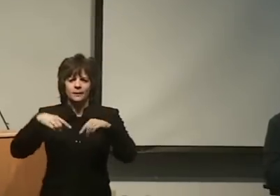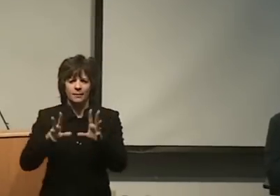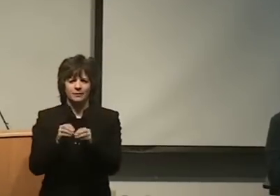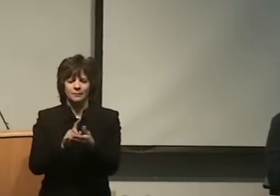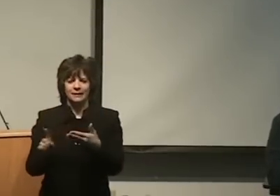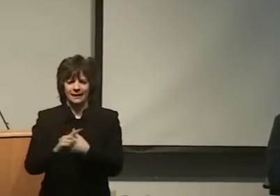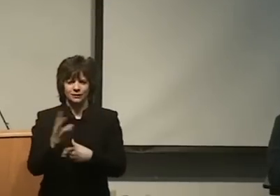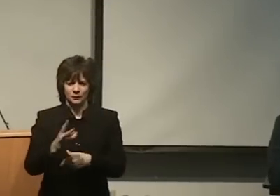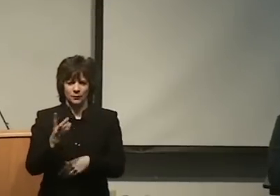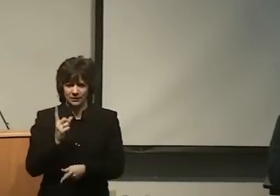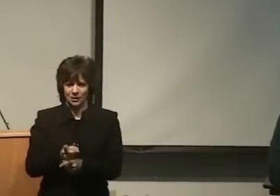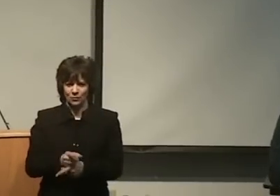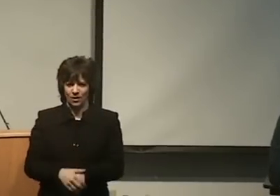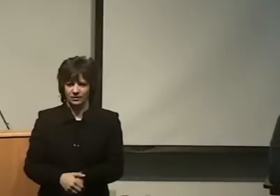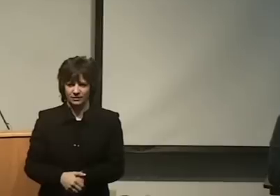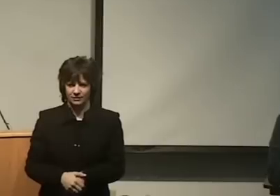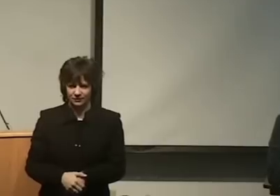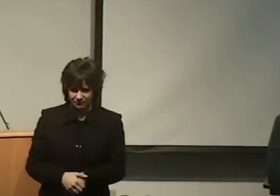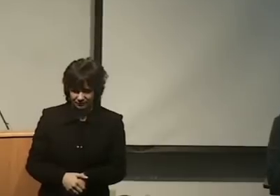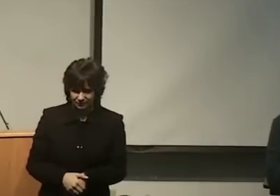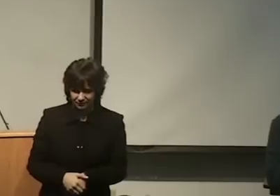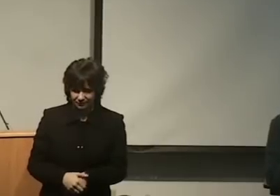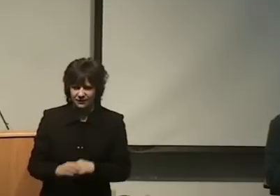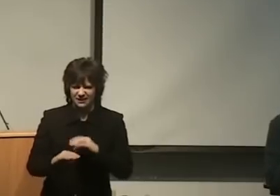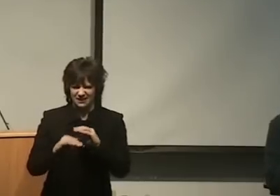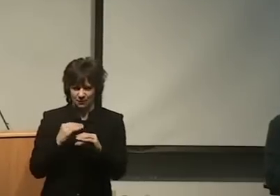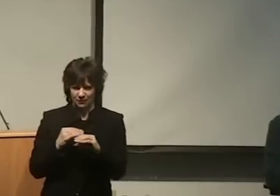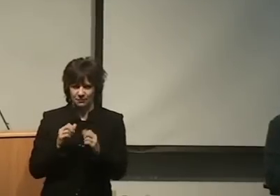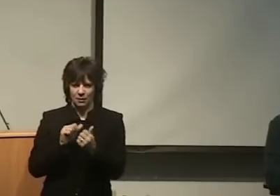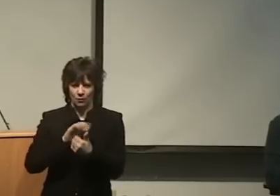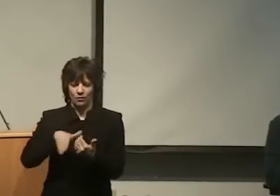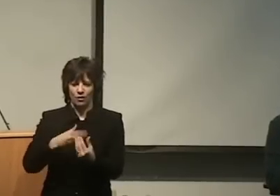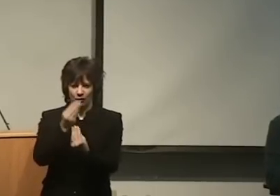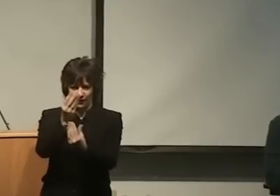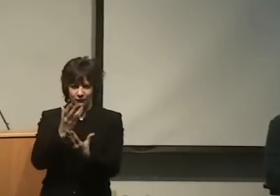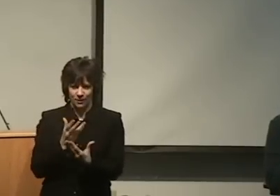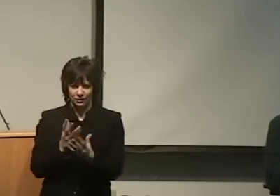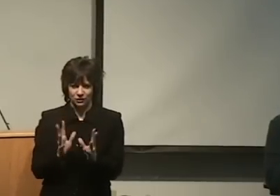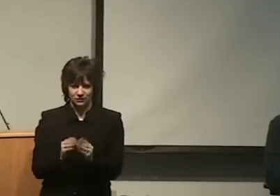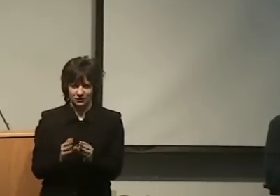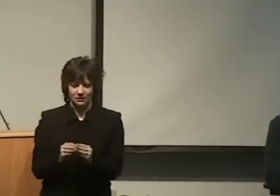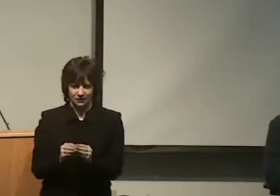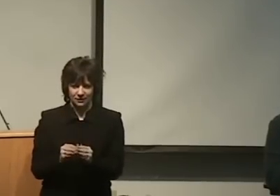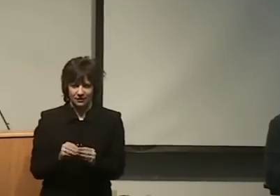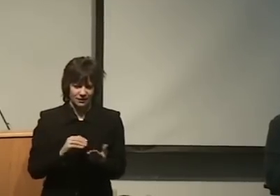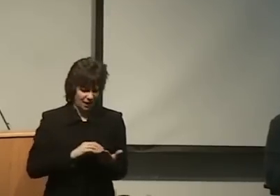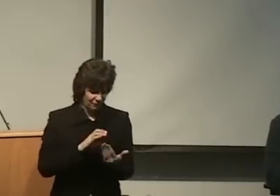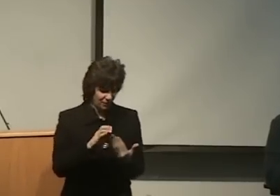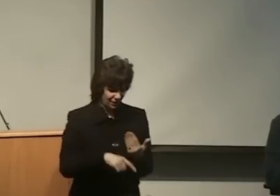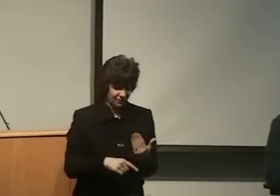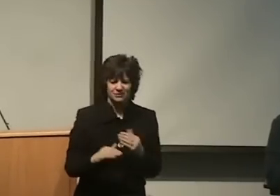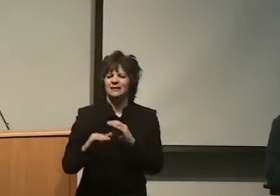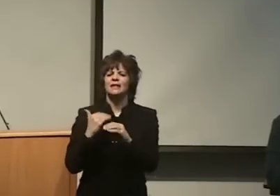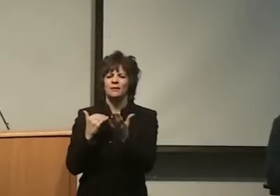You say send me an email, right? I don't have my calendar with me. Send me a request or whatever.